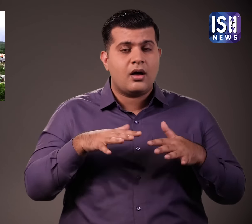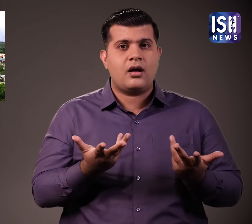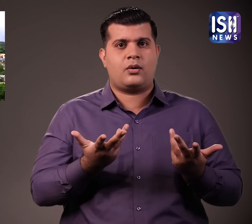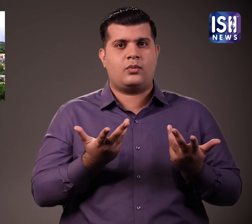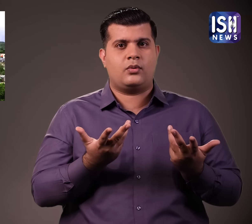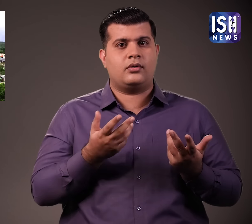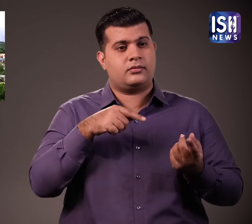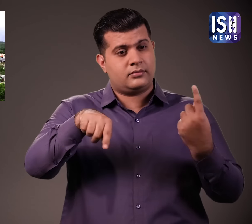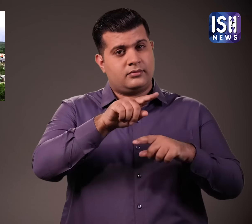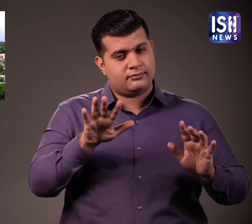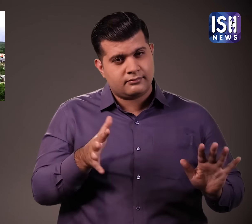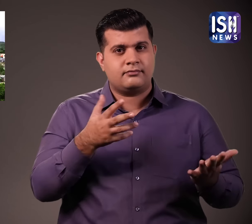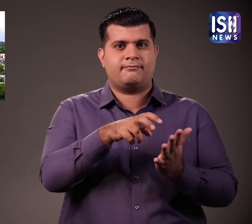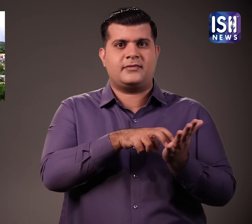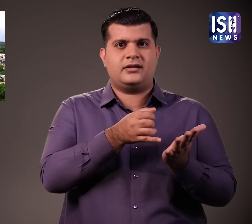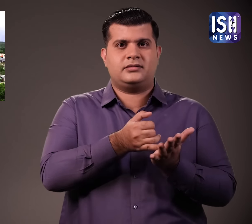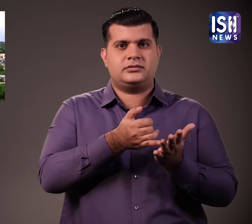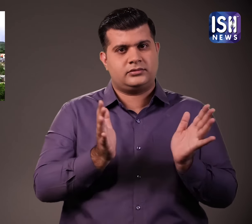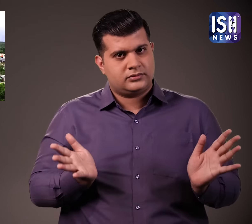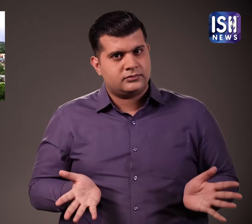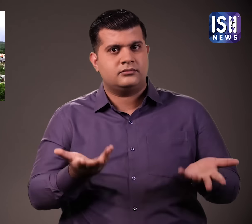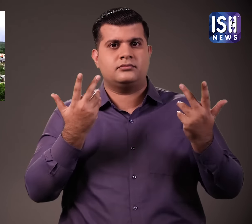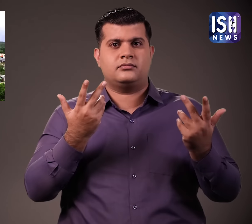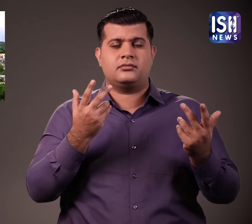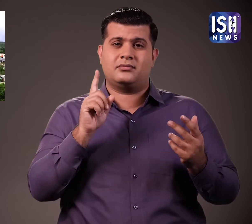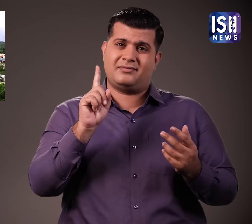That's why Pawar told them to start farming.